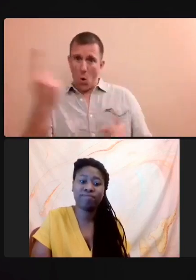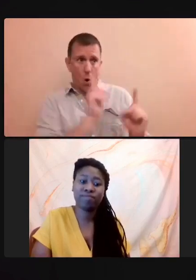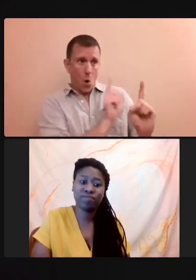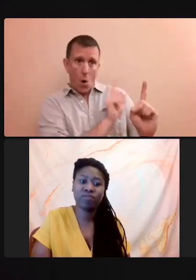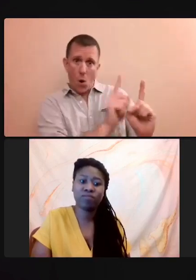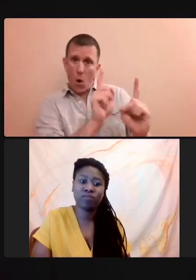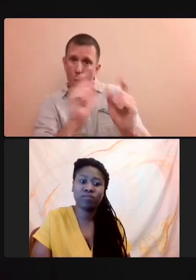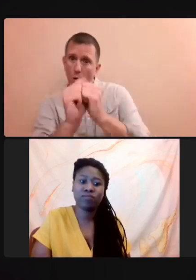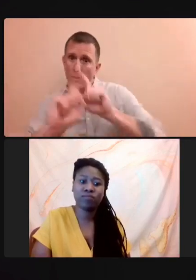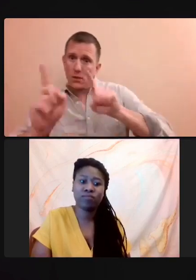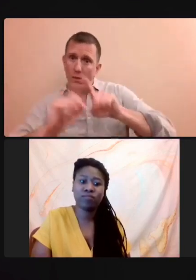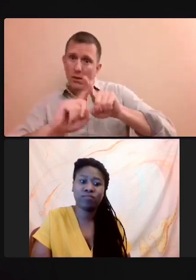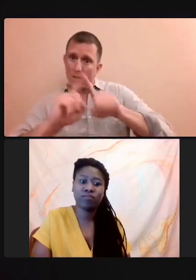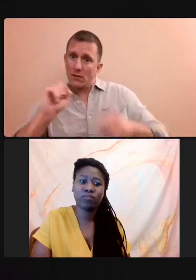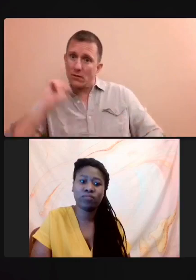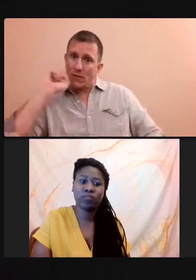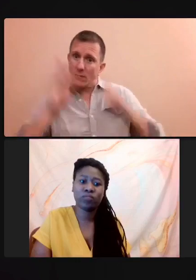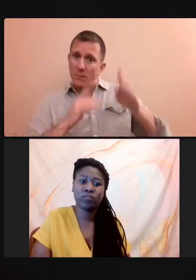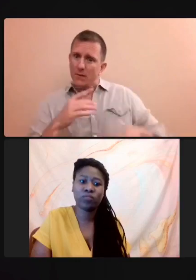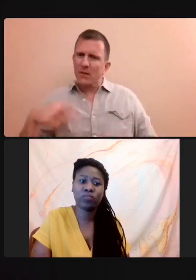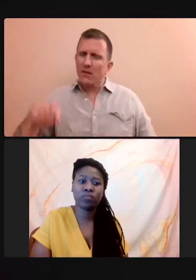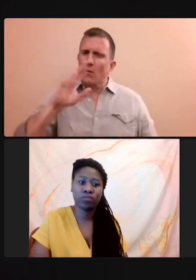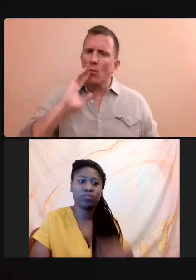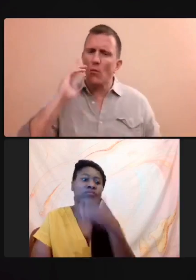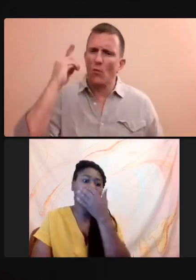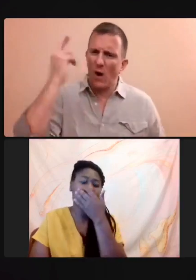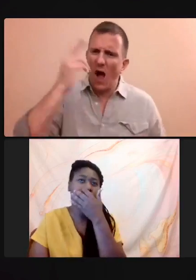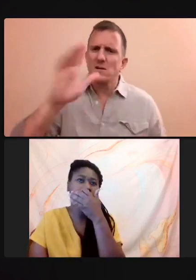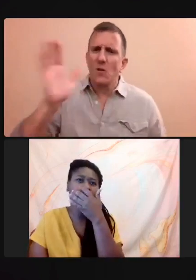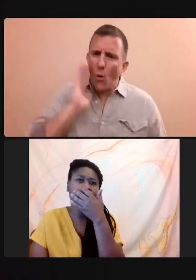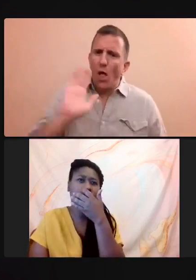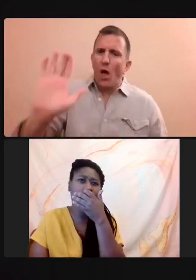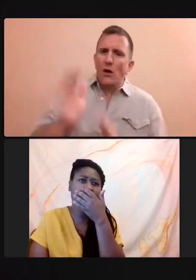I think a big part of it is how hearing people perceive deaf people.